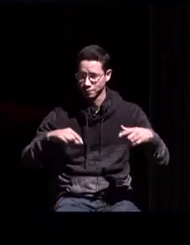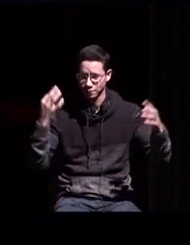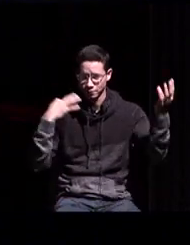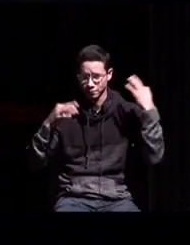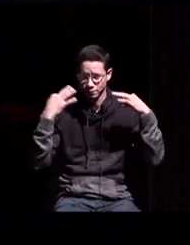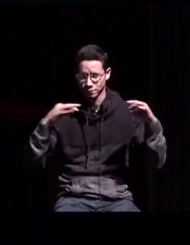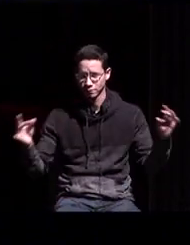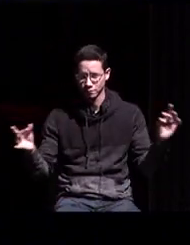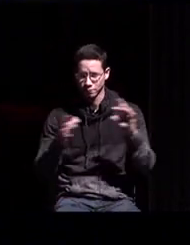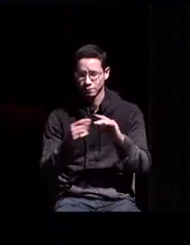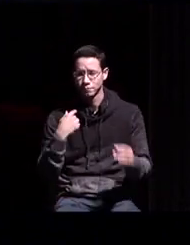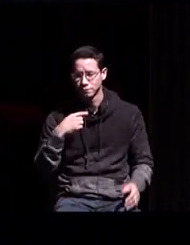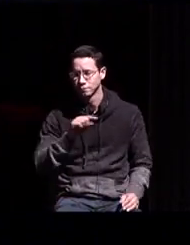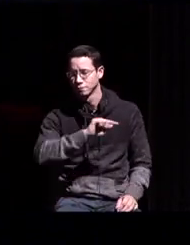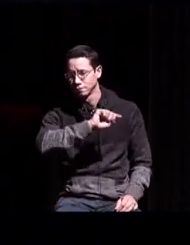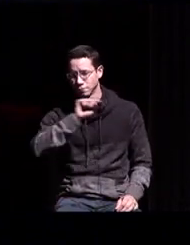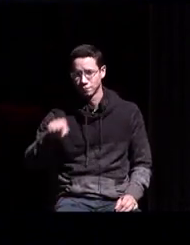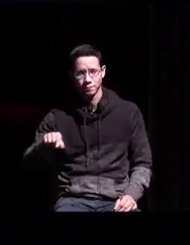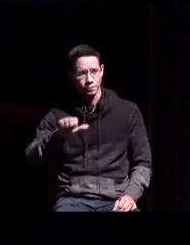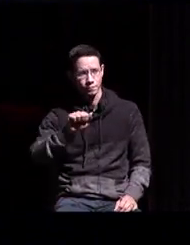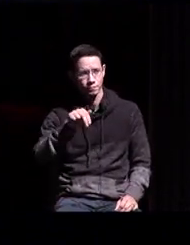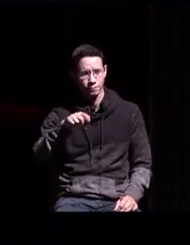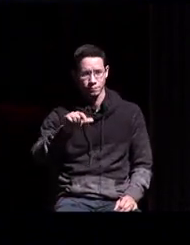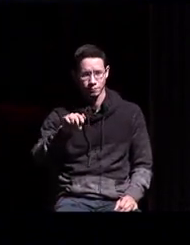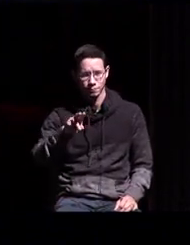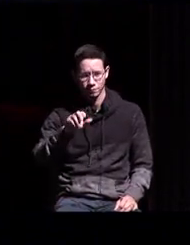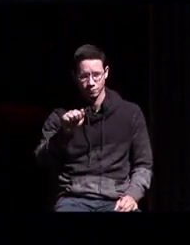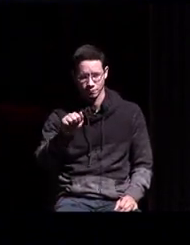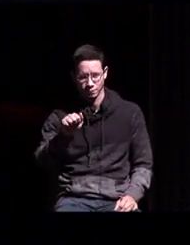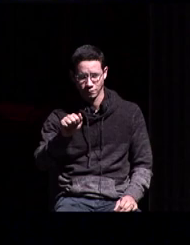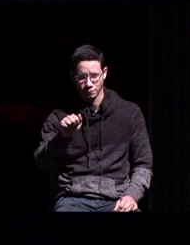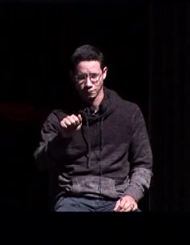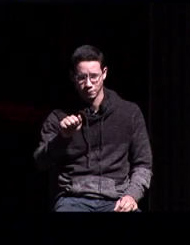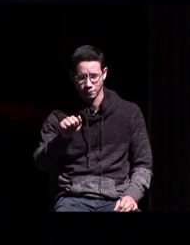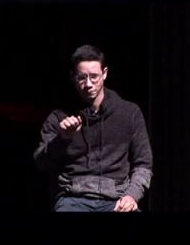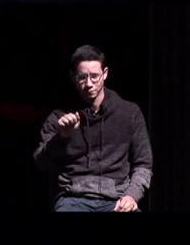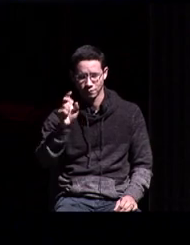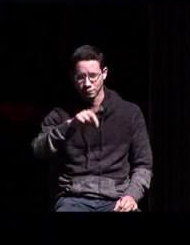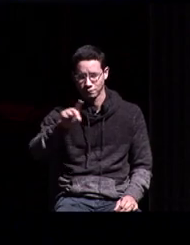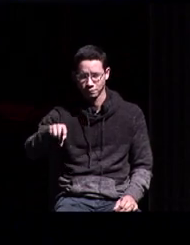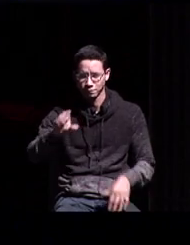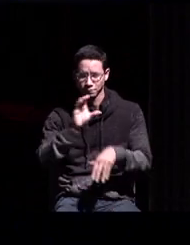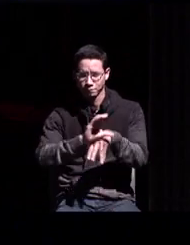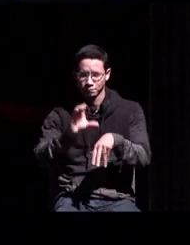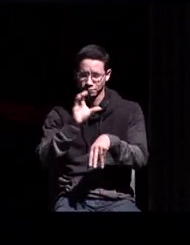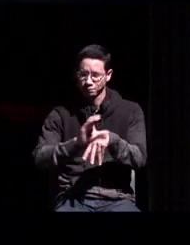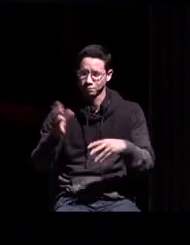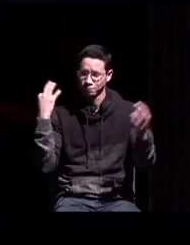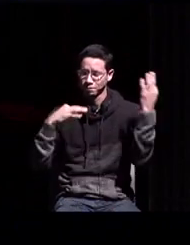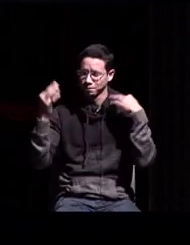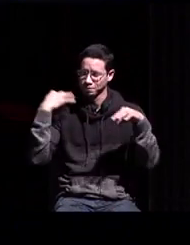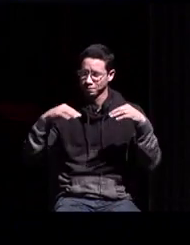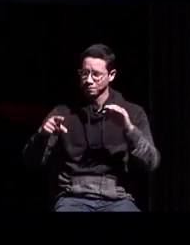we call to the stage Angela Teberga de Paula, professor of patrimonial and socio-environmental tourism